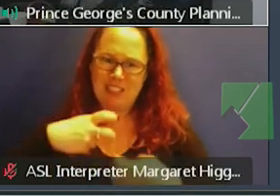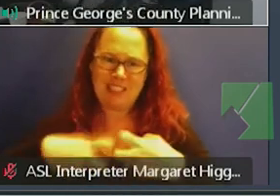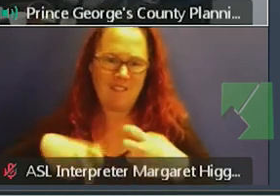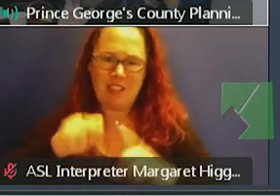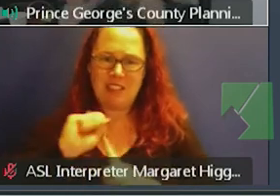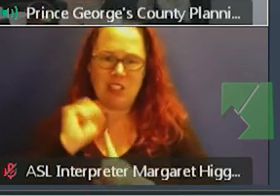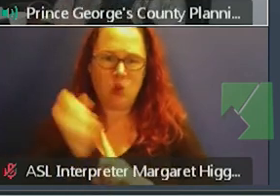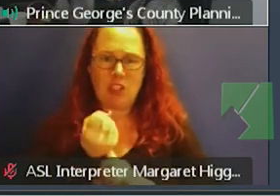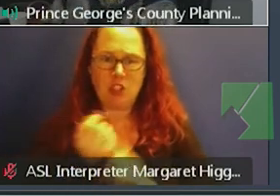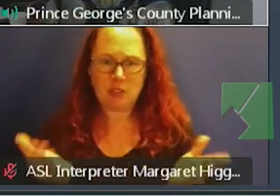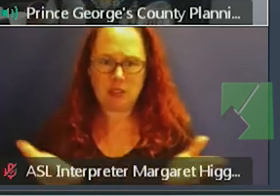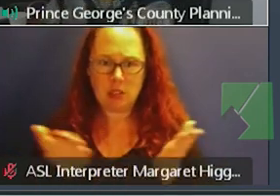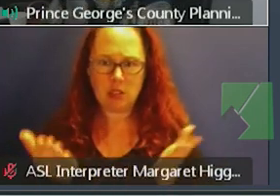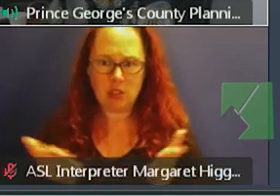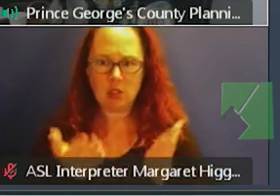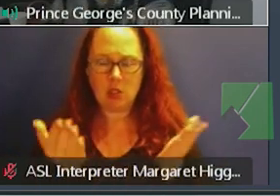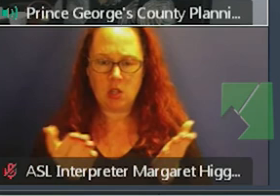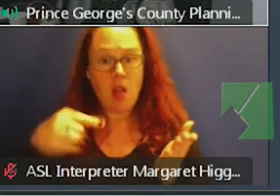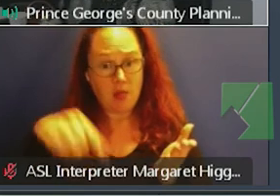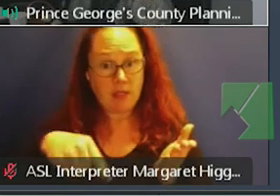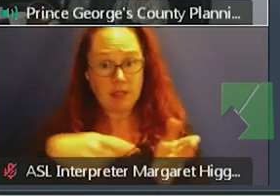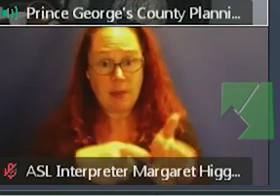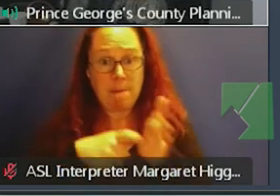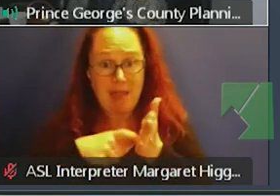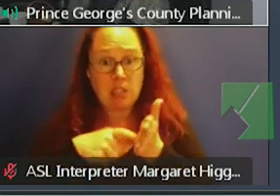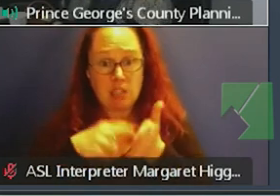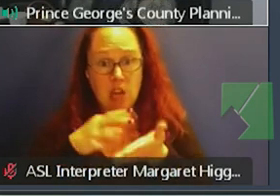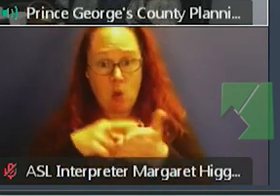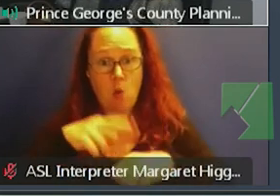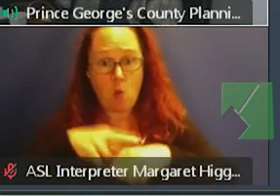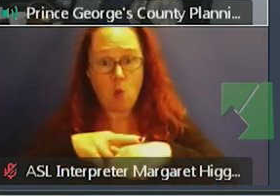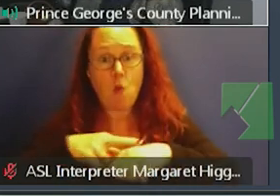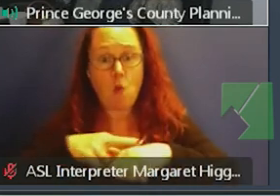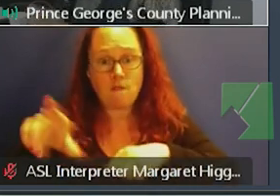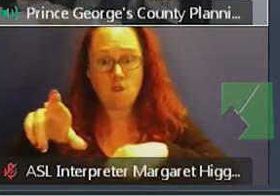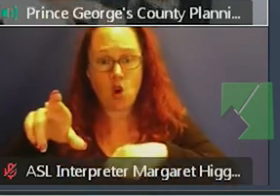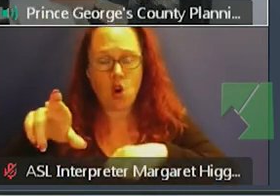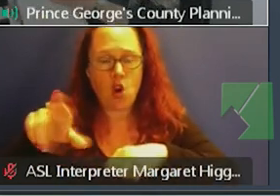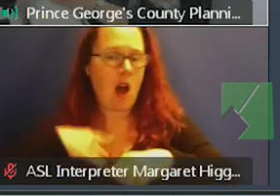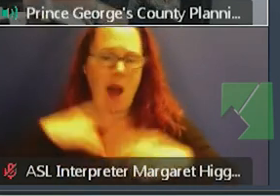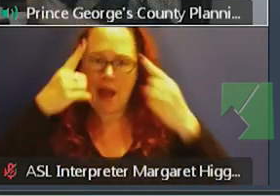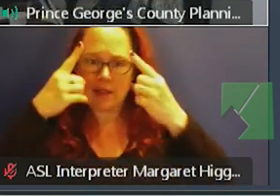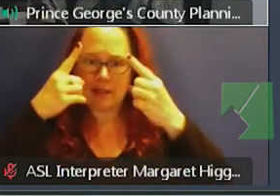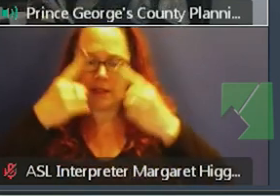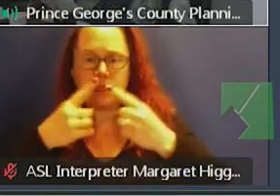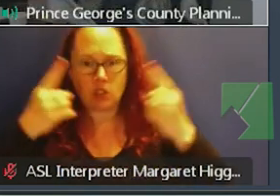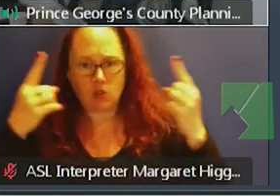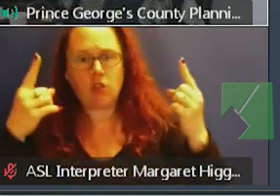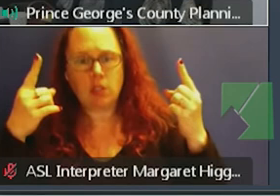It is a mandatory referral while I may take exception to, I don't agree with everything that Mr. Nelson said,